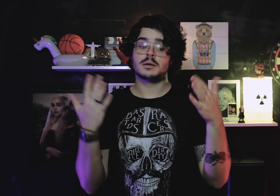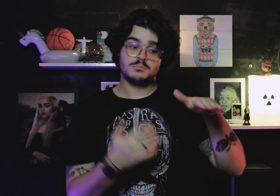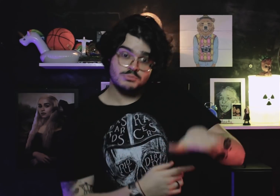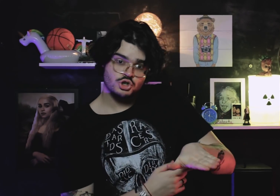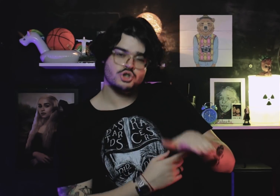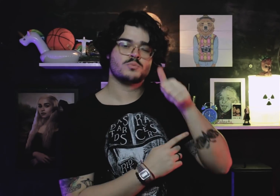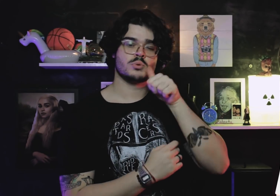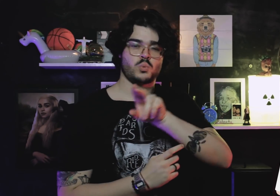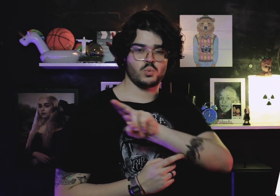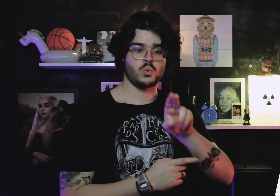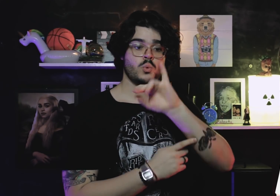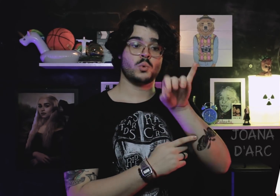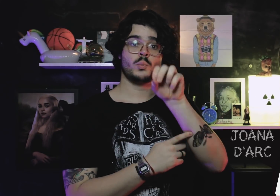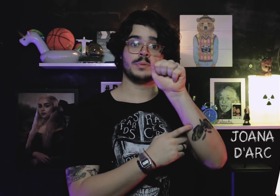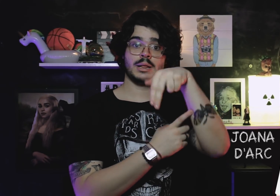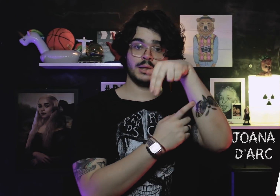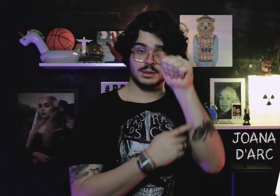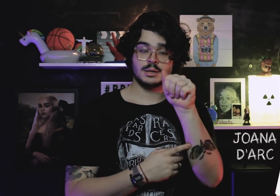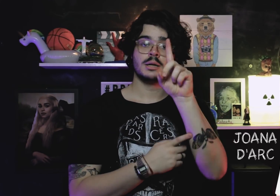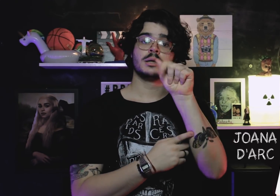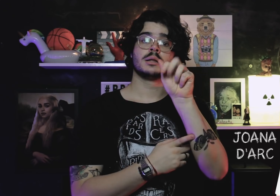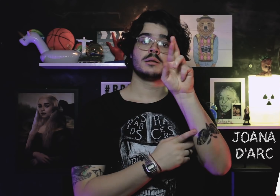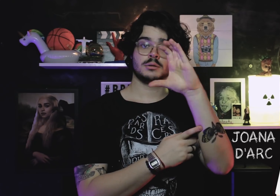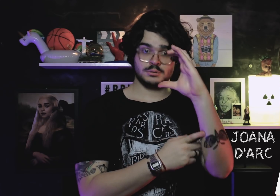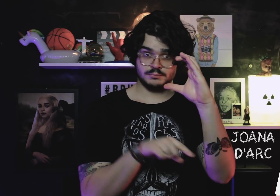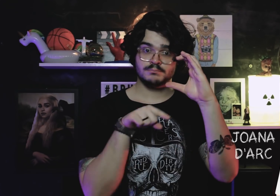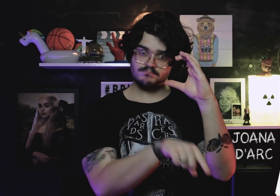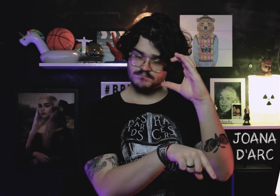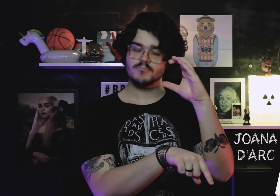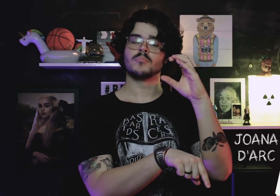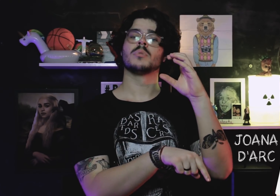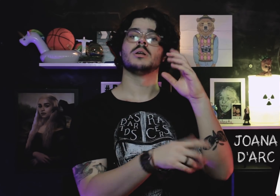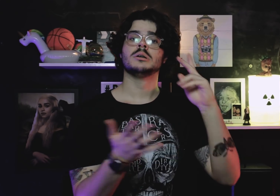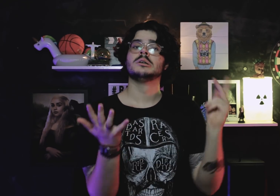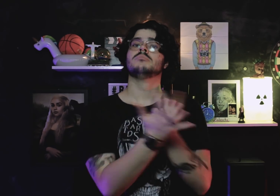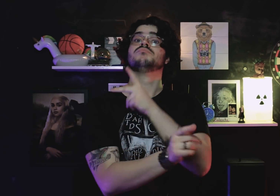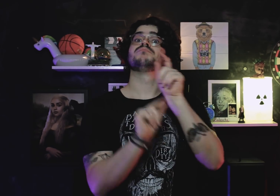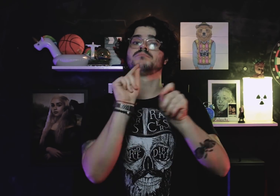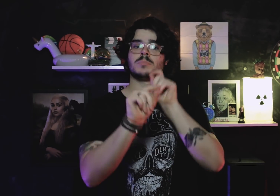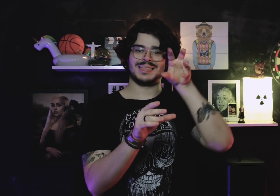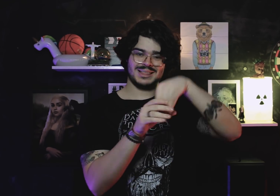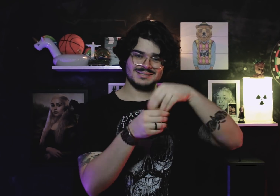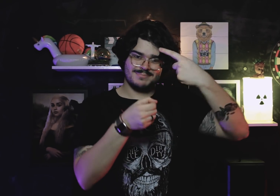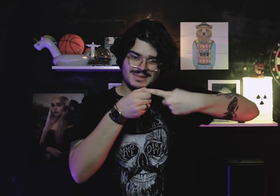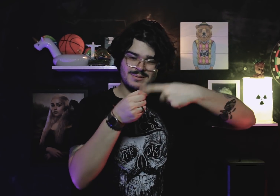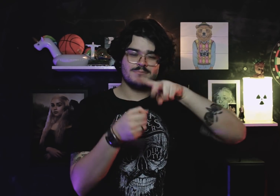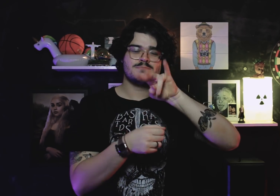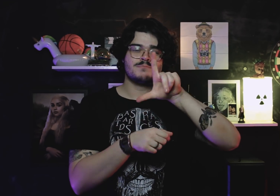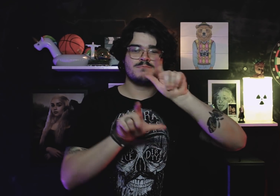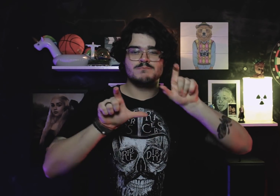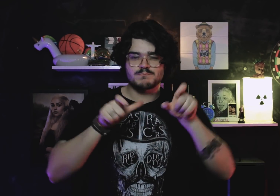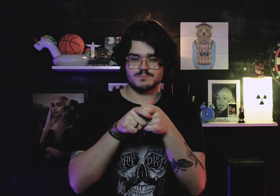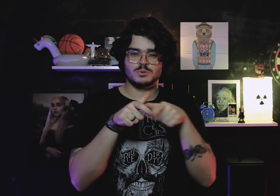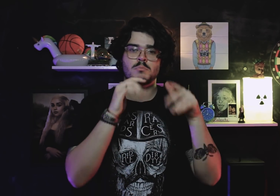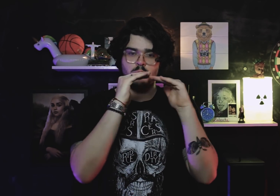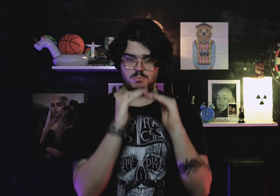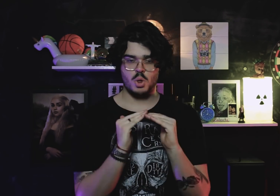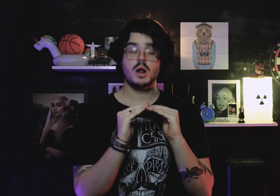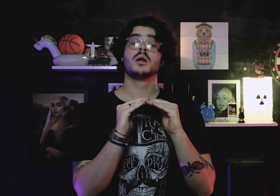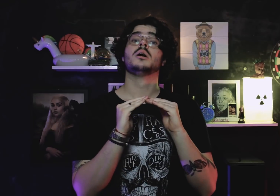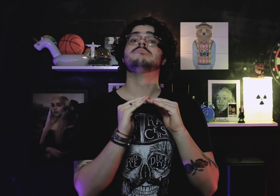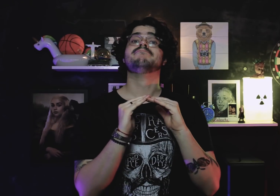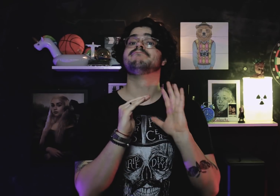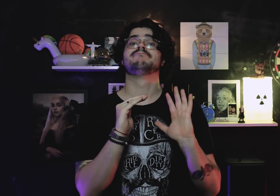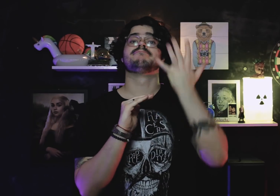when Joan of Arc was a child and lived in a village with her family,